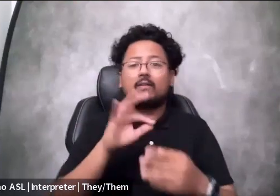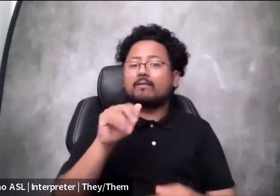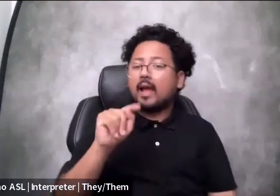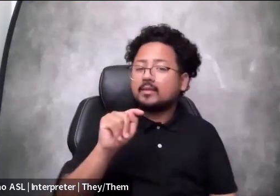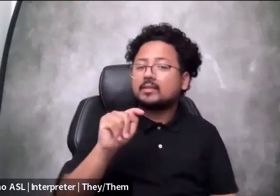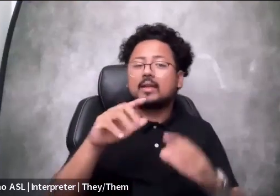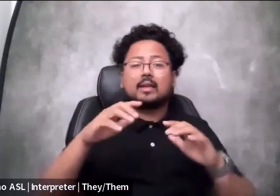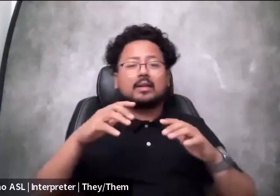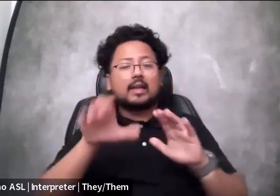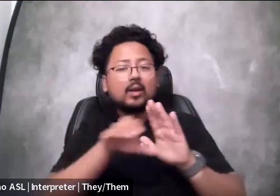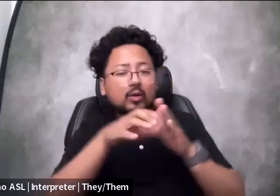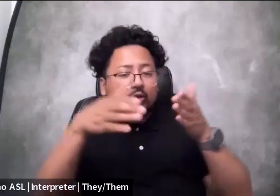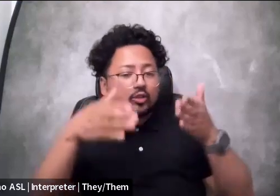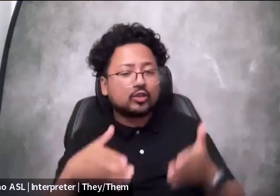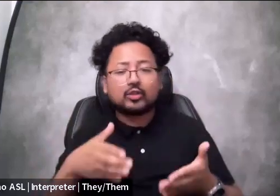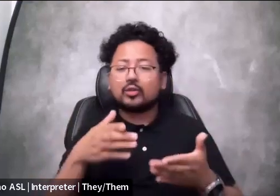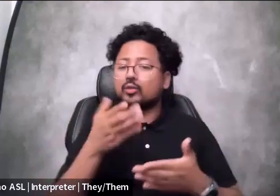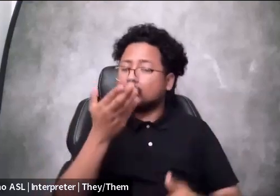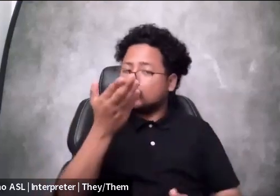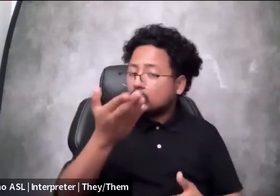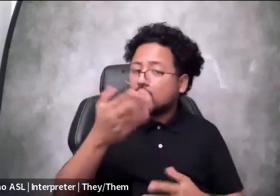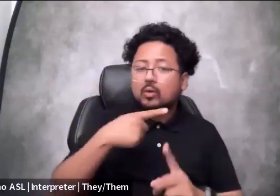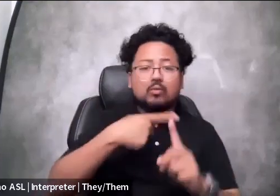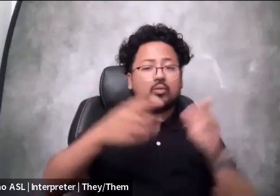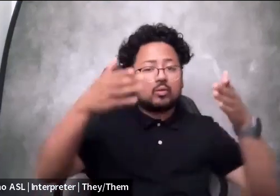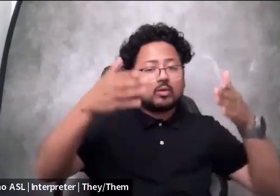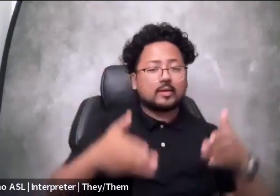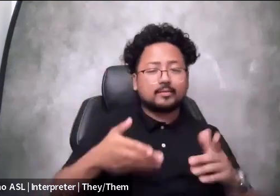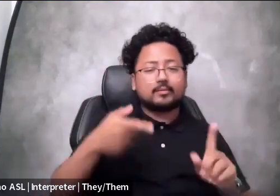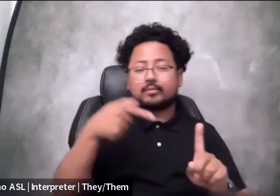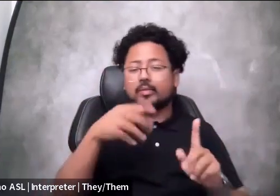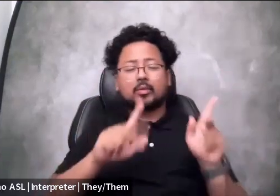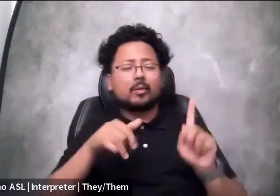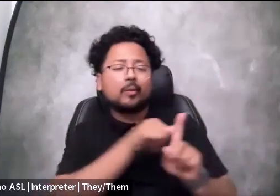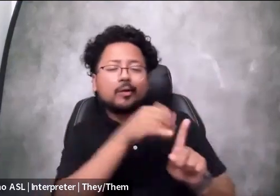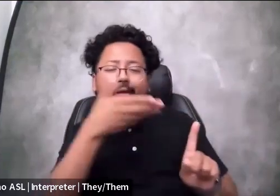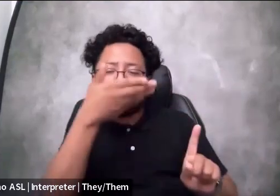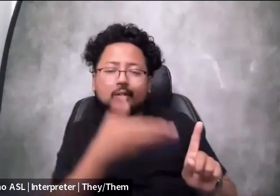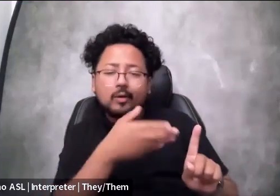That you're either the protagonist who is the fat kid being bullied, or you're the protagonist who's the fat kid, who's the bully,